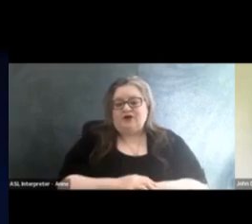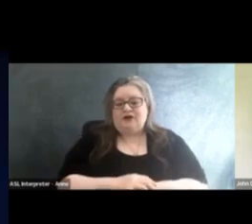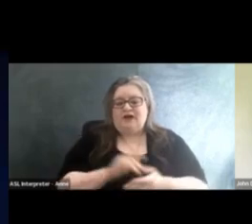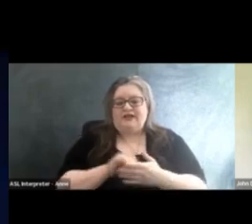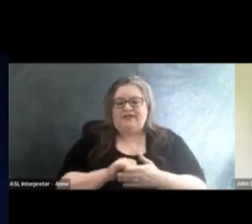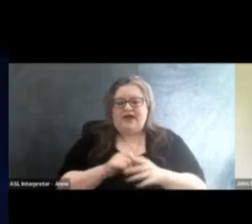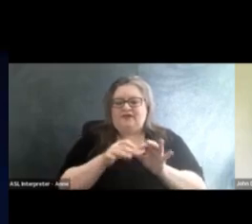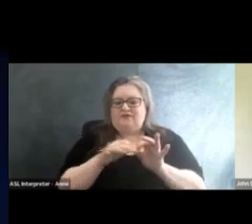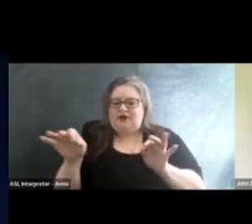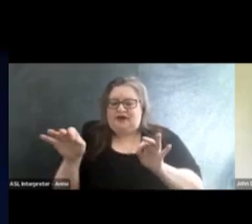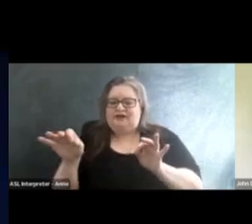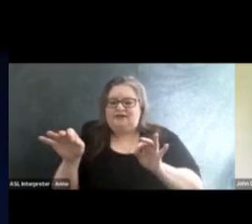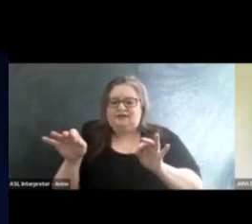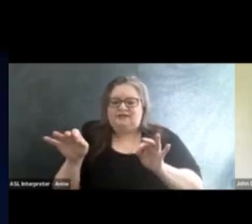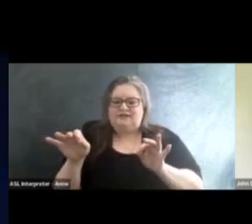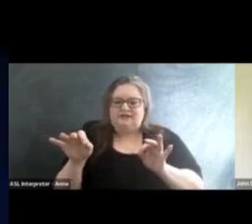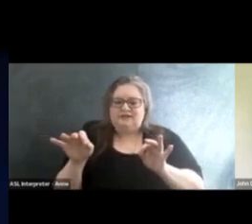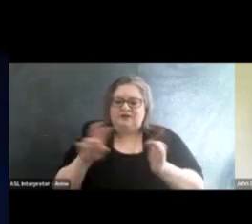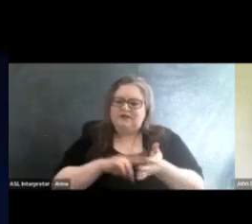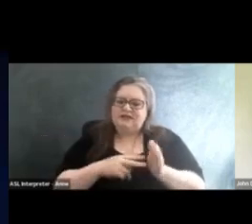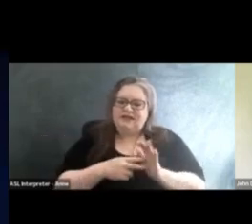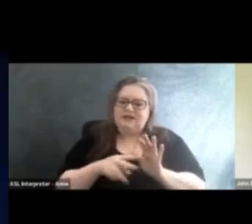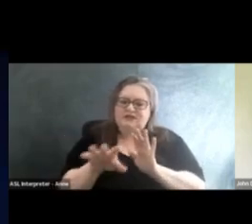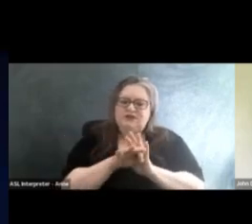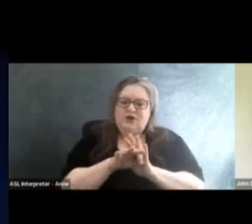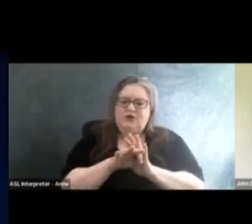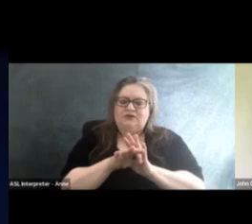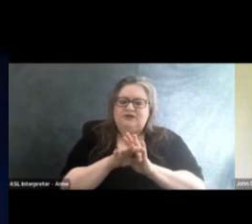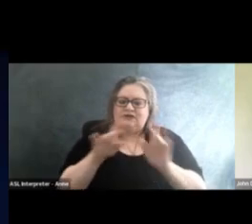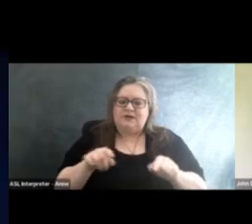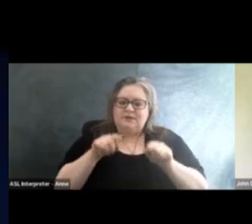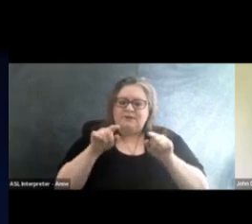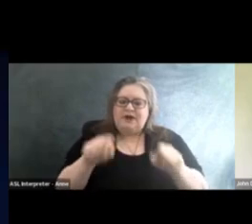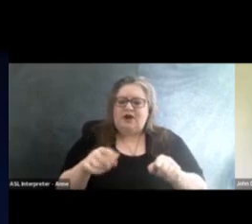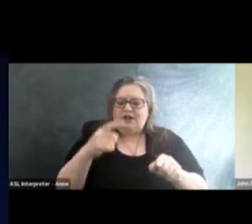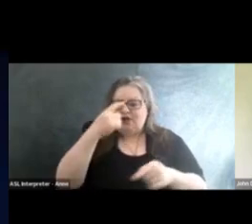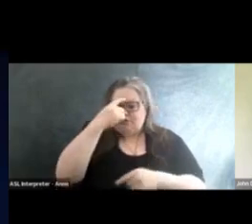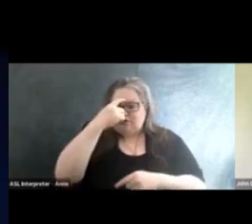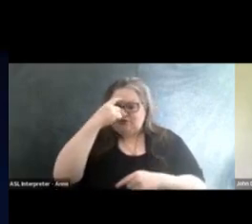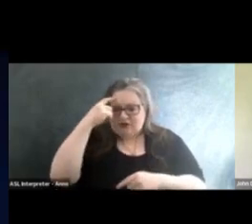that phrase, was intentionally chosen to parallel trauma informed care, because there